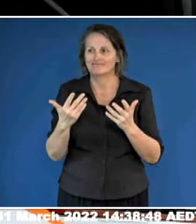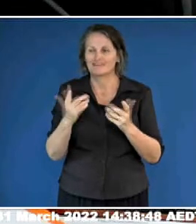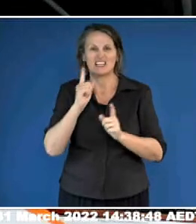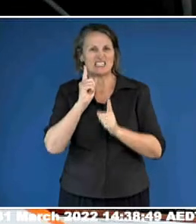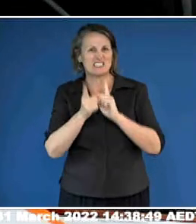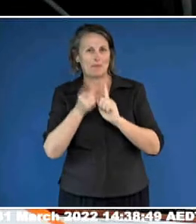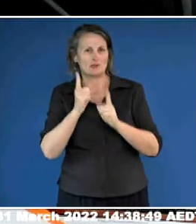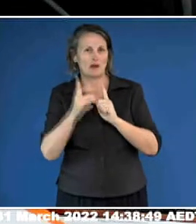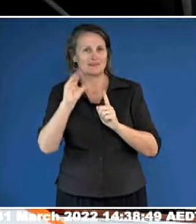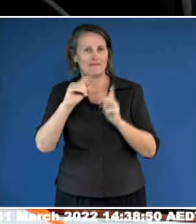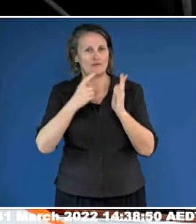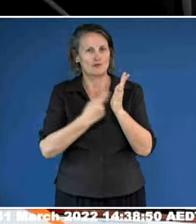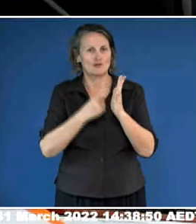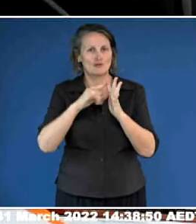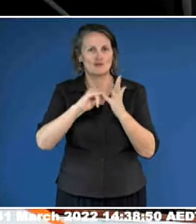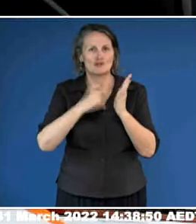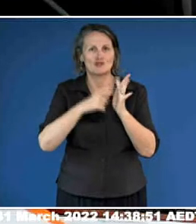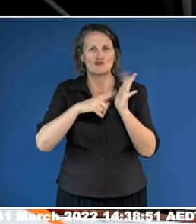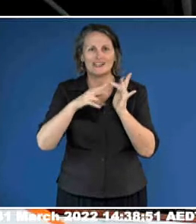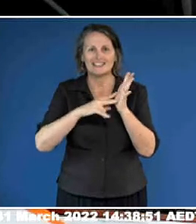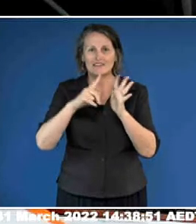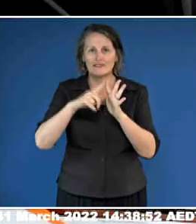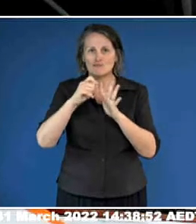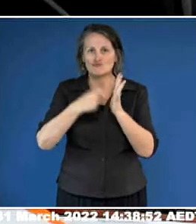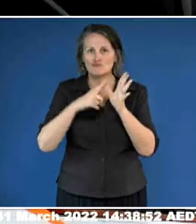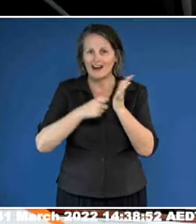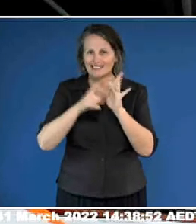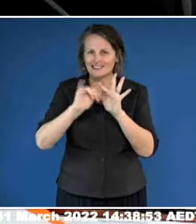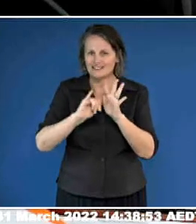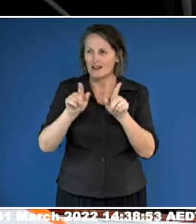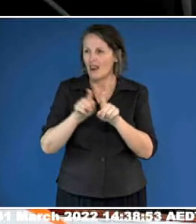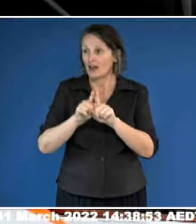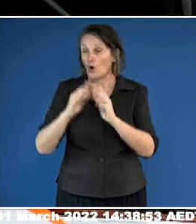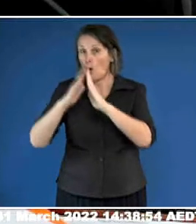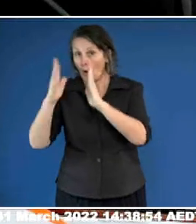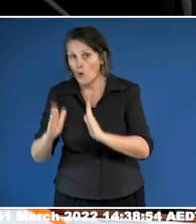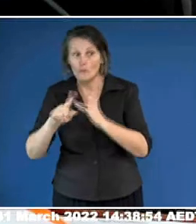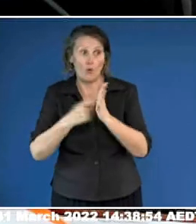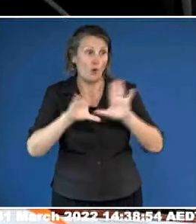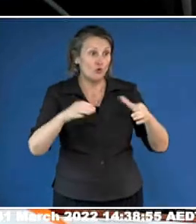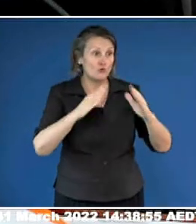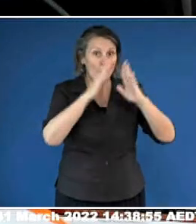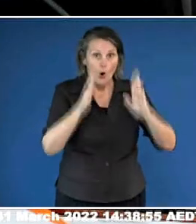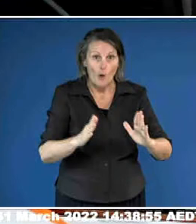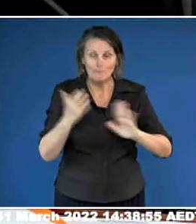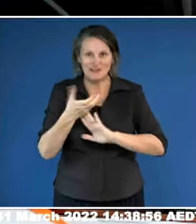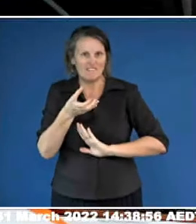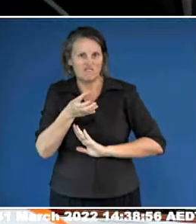against women and girls in their family or their domestic settings? Yes, of course. So I guess, again, I want to come back to definitions.